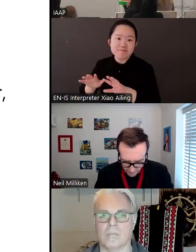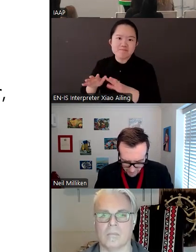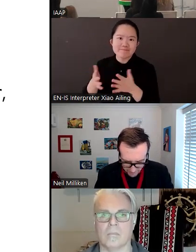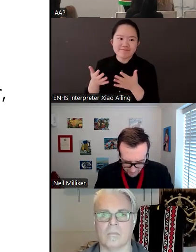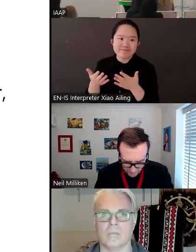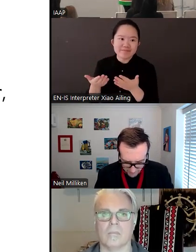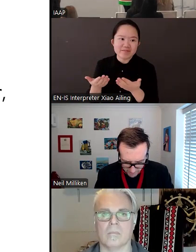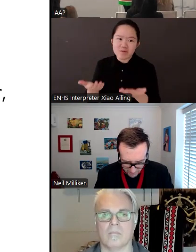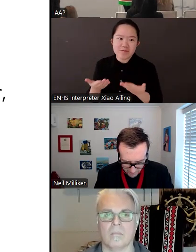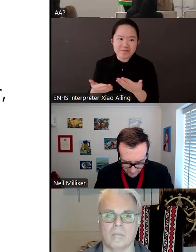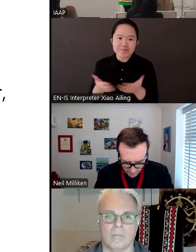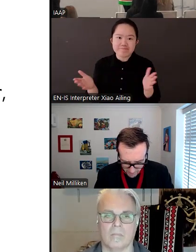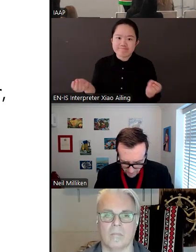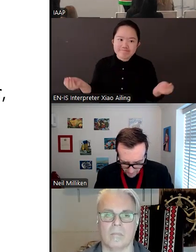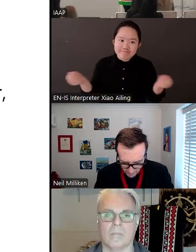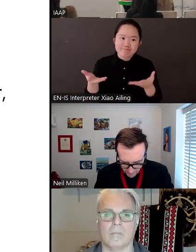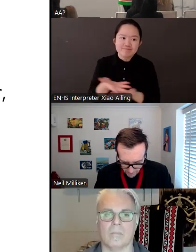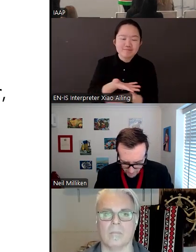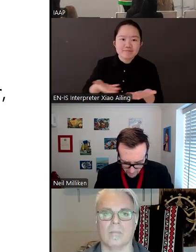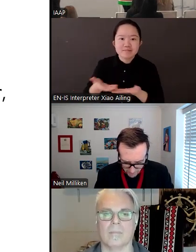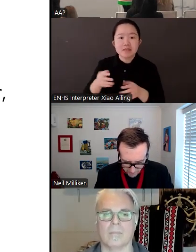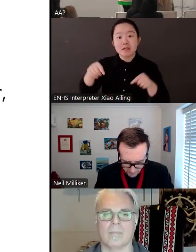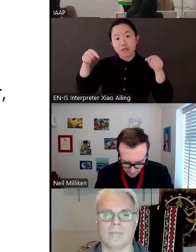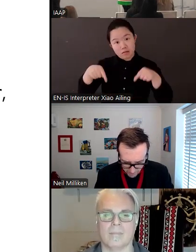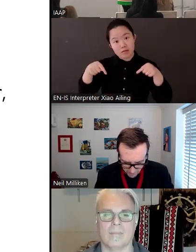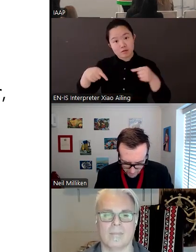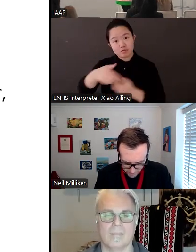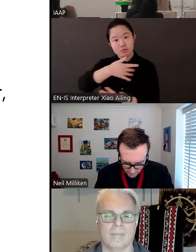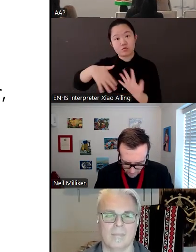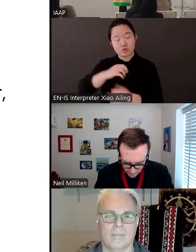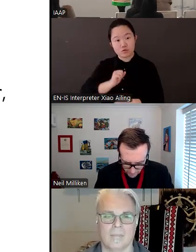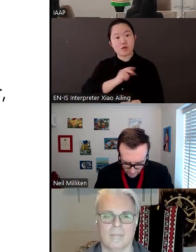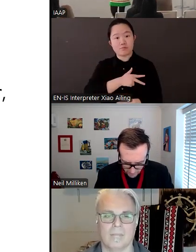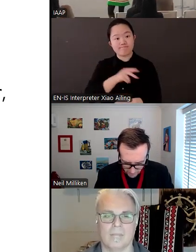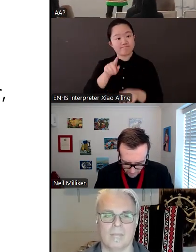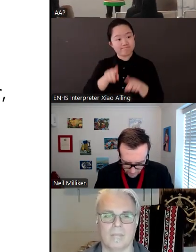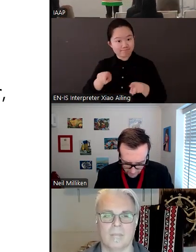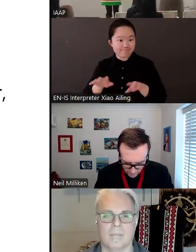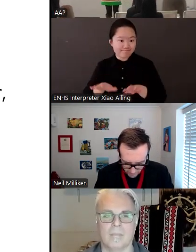the society and the social life of our societies. So thanks a lot for letting me.